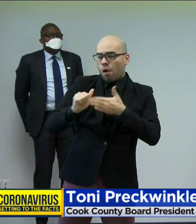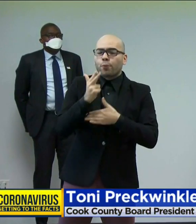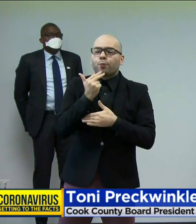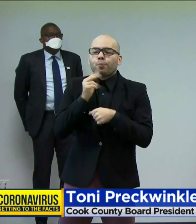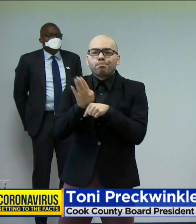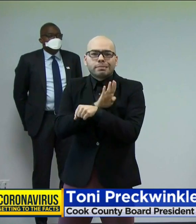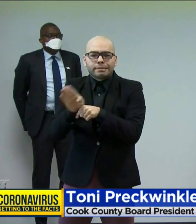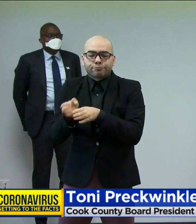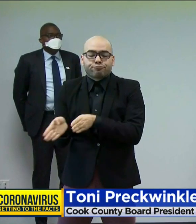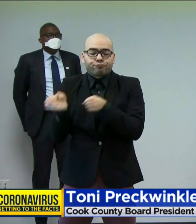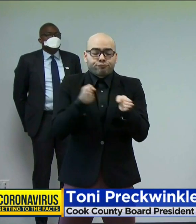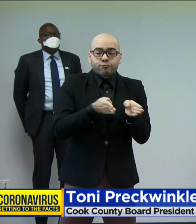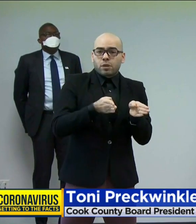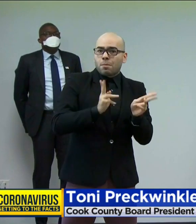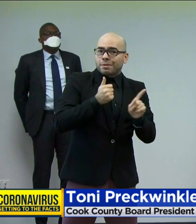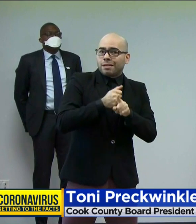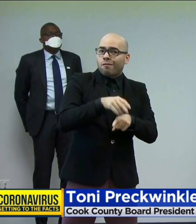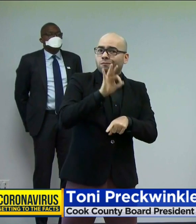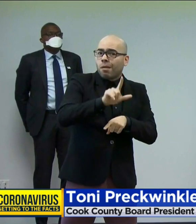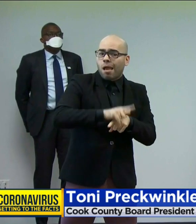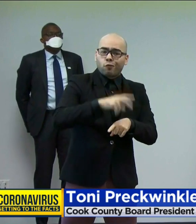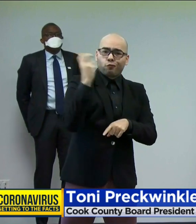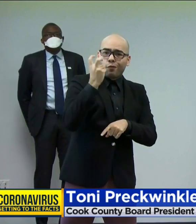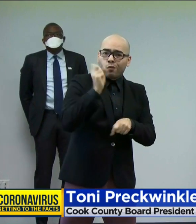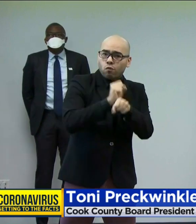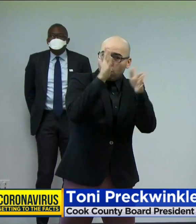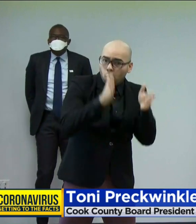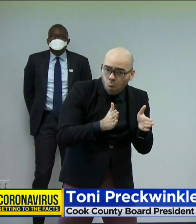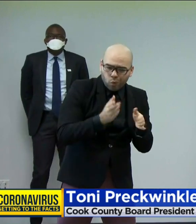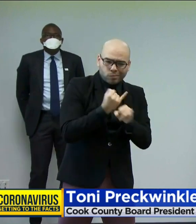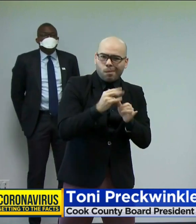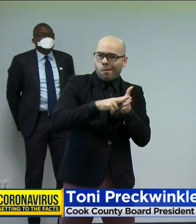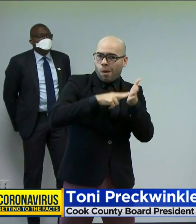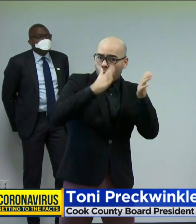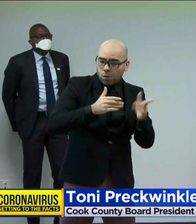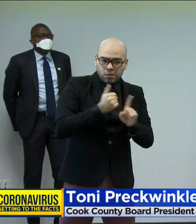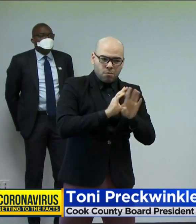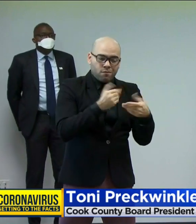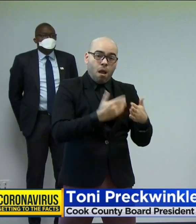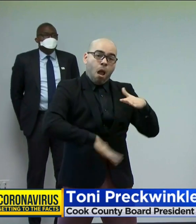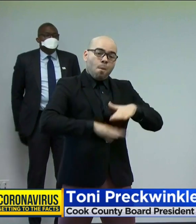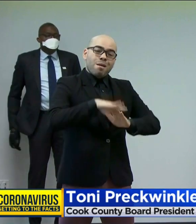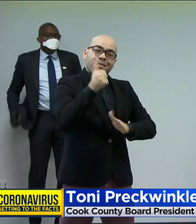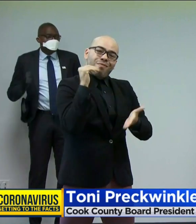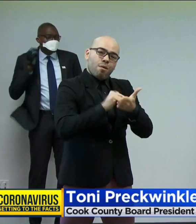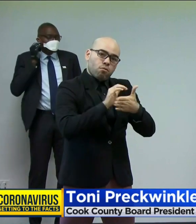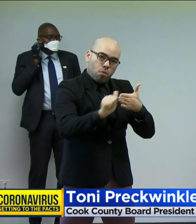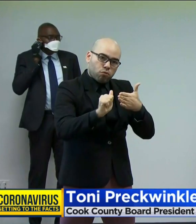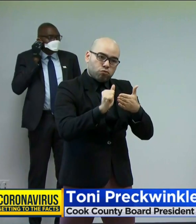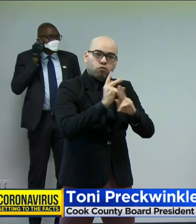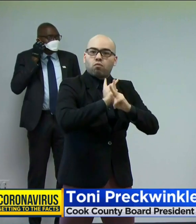OF THEIR INCOME AS INDEPENDENT CONTRACTORS. LOANS OF UP TO $20,000 FOR